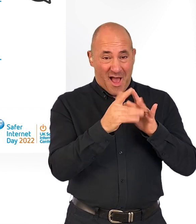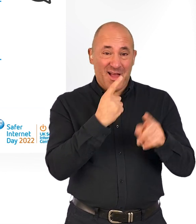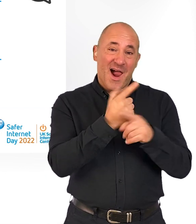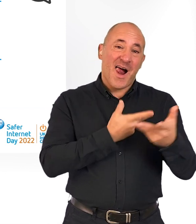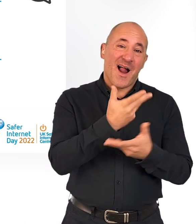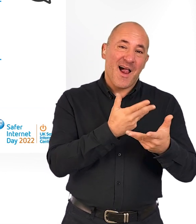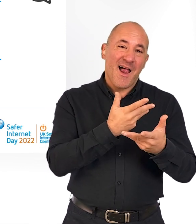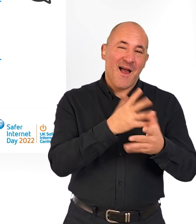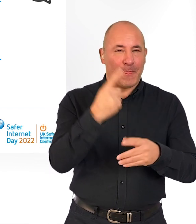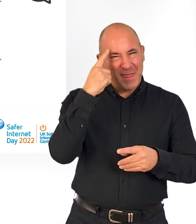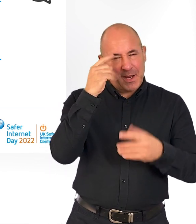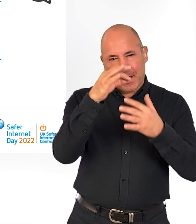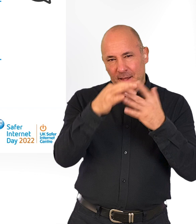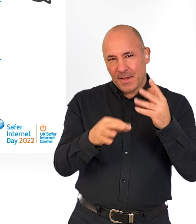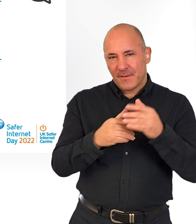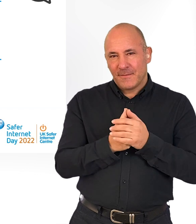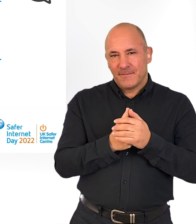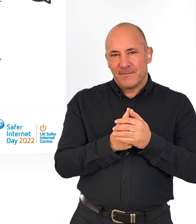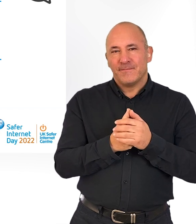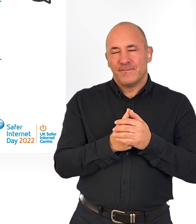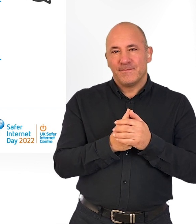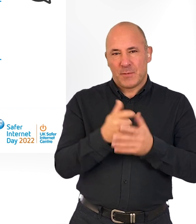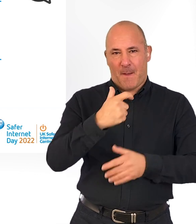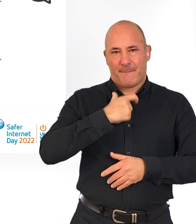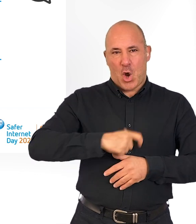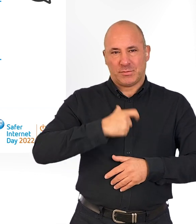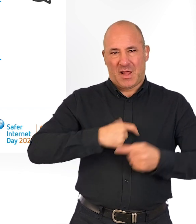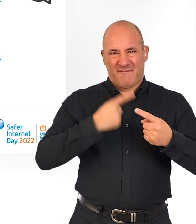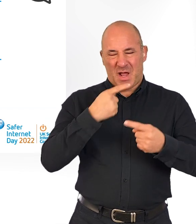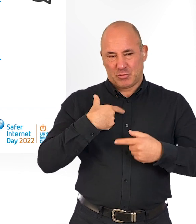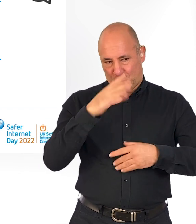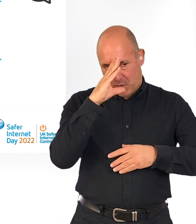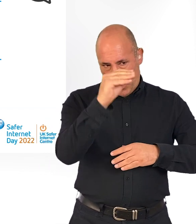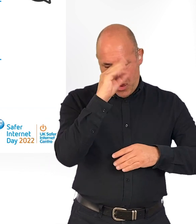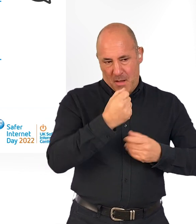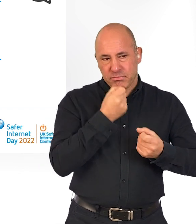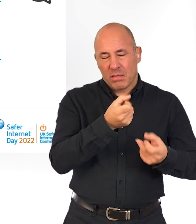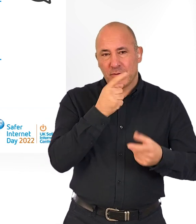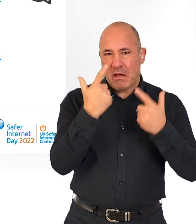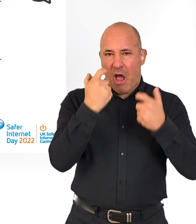always consider the following: Be wary of how much personal information you share,